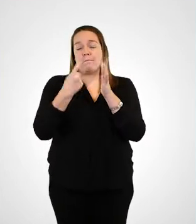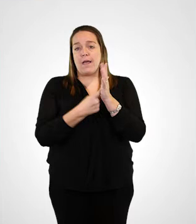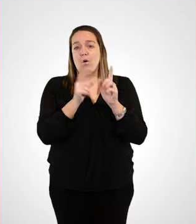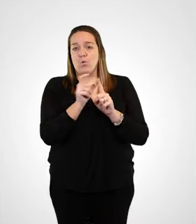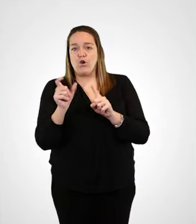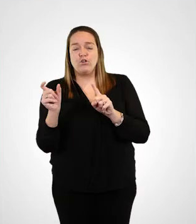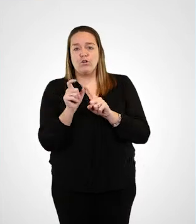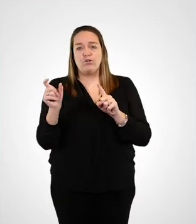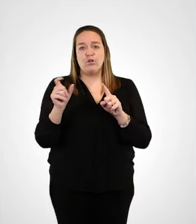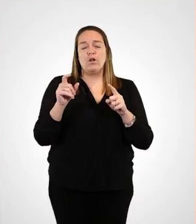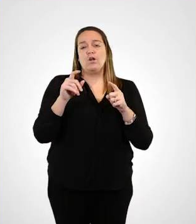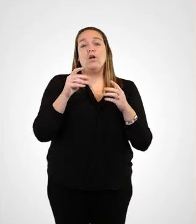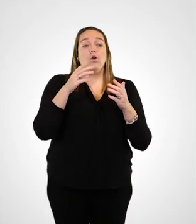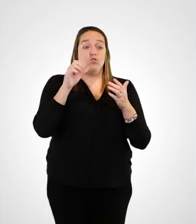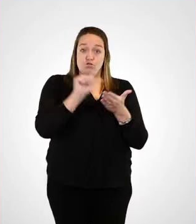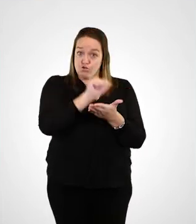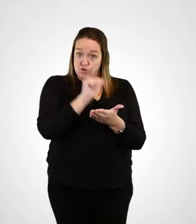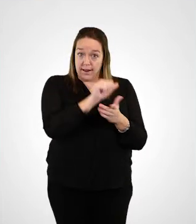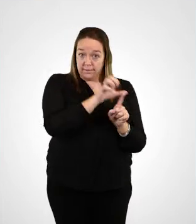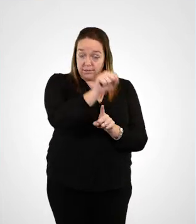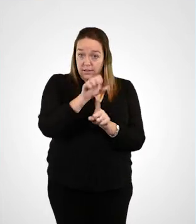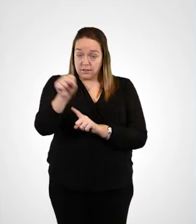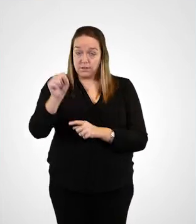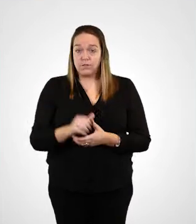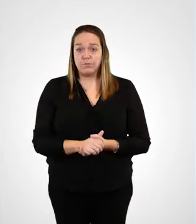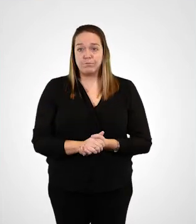or speech feature contrasts that are correctly identified,